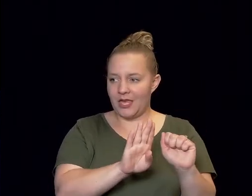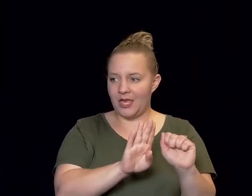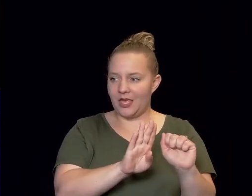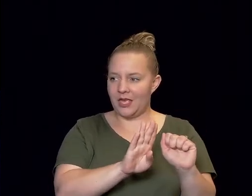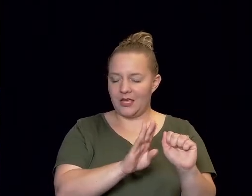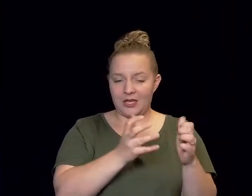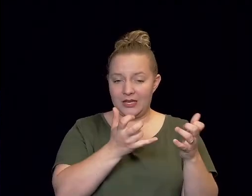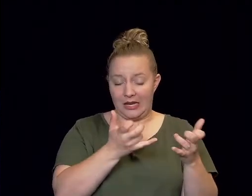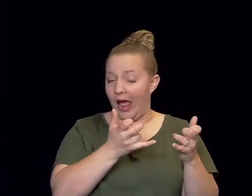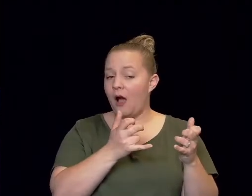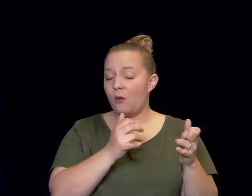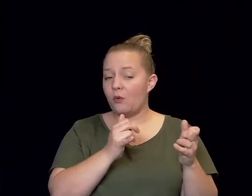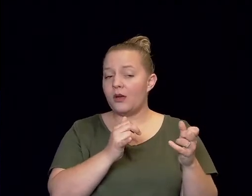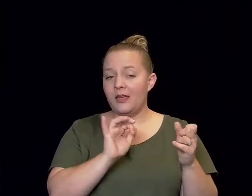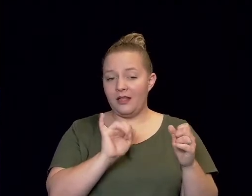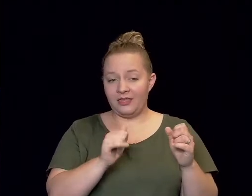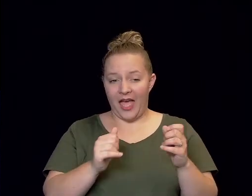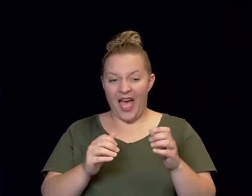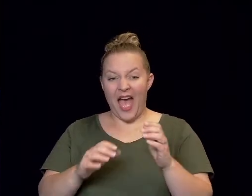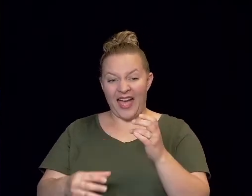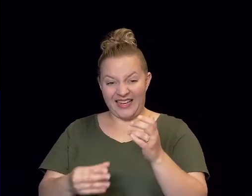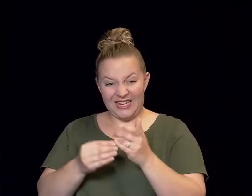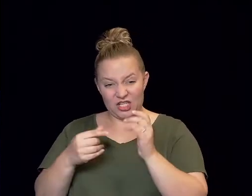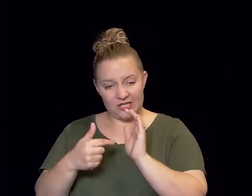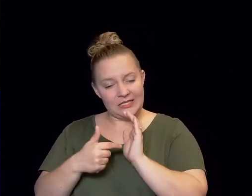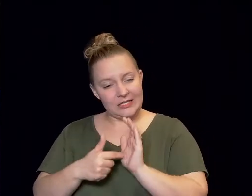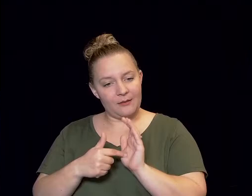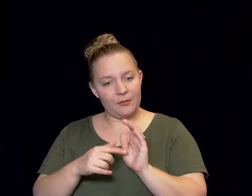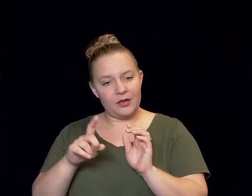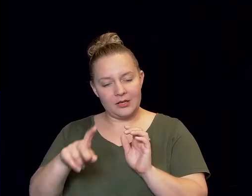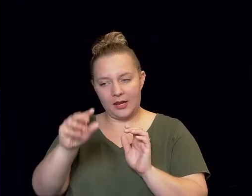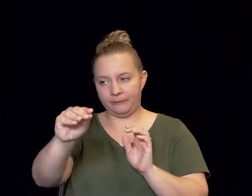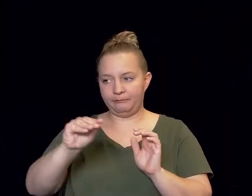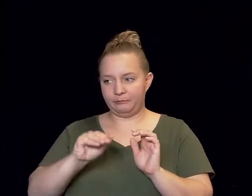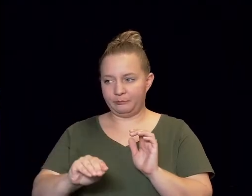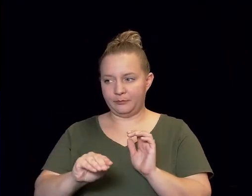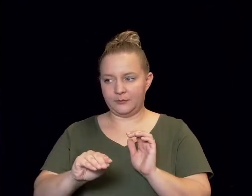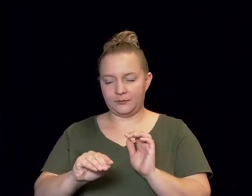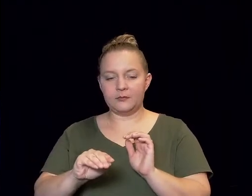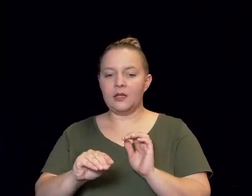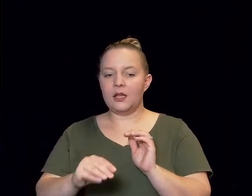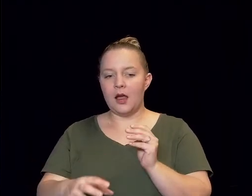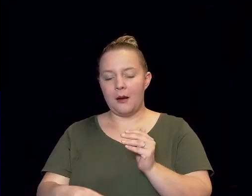Now, this addition symbol needs to be brought down here. So, now I have plus. I've used that addition